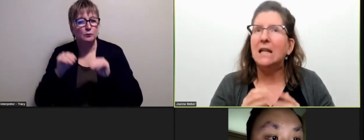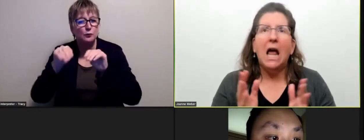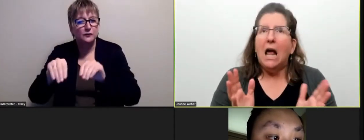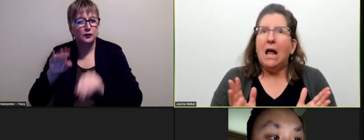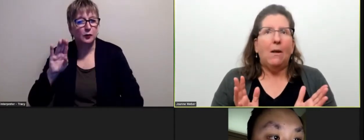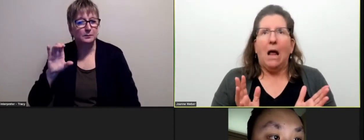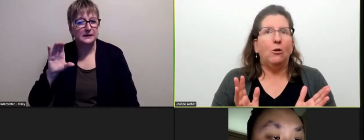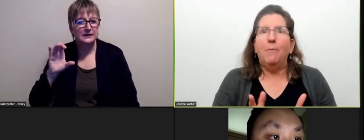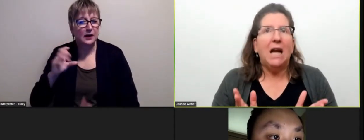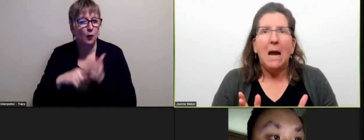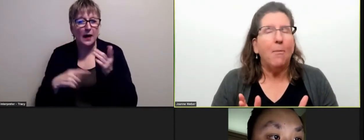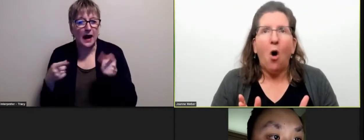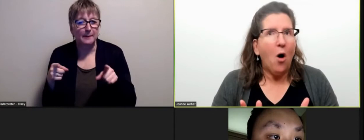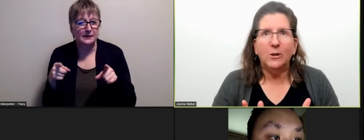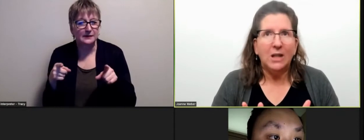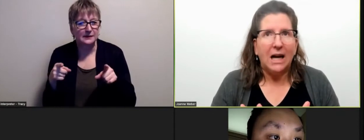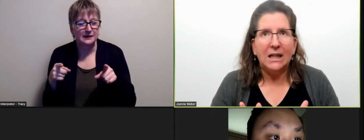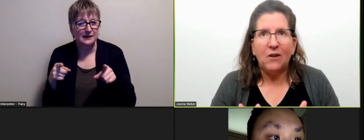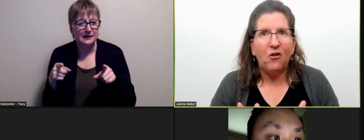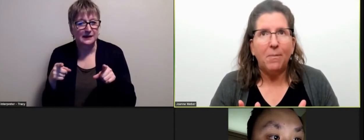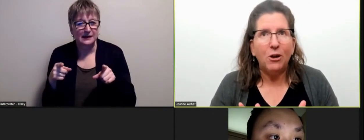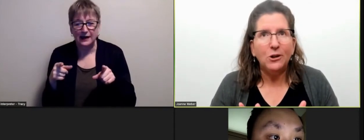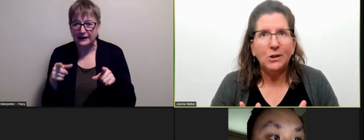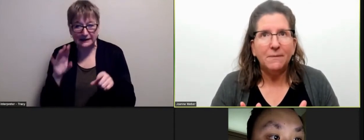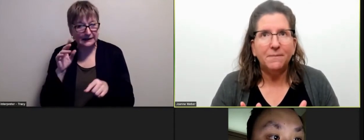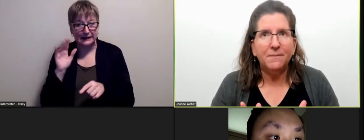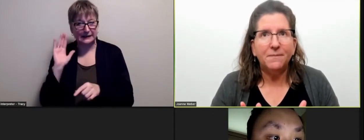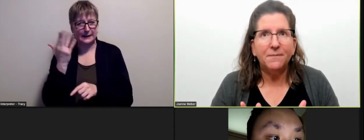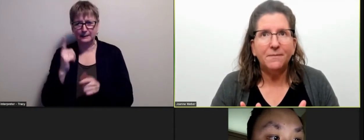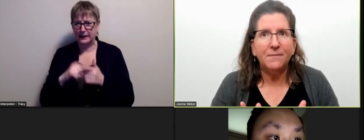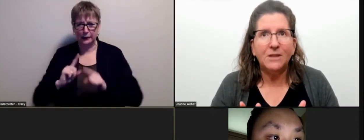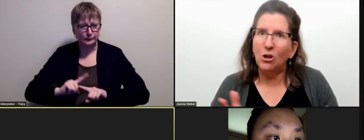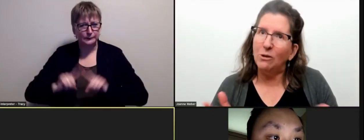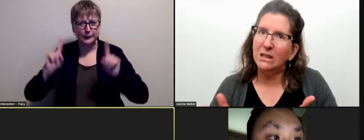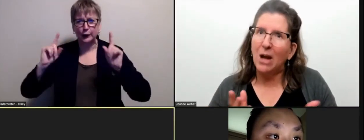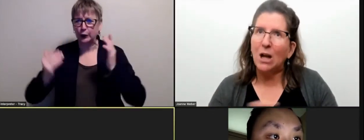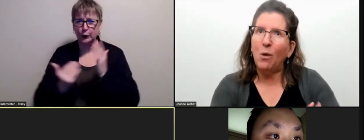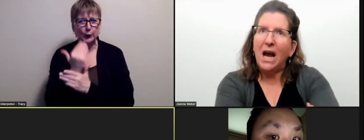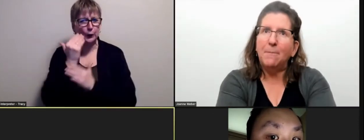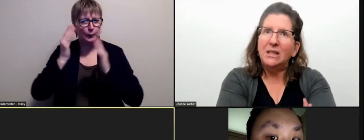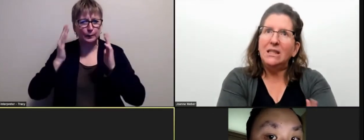Because you became almost like a different person. Can you explain what happened?